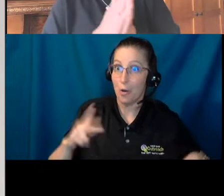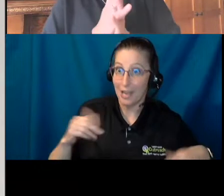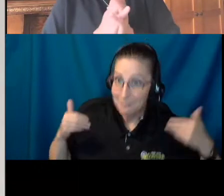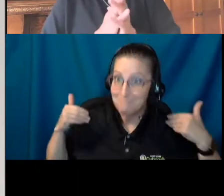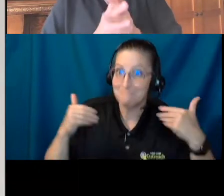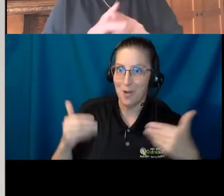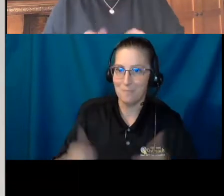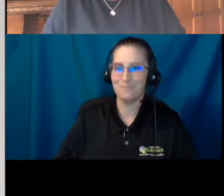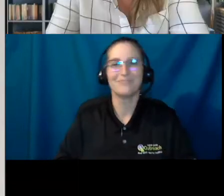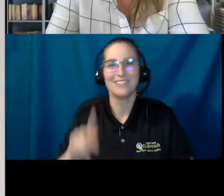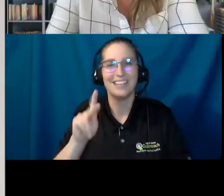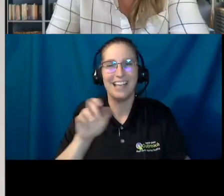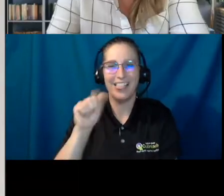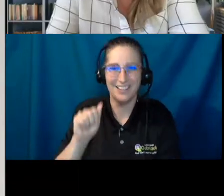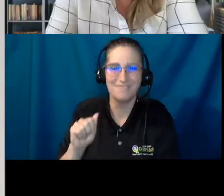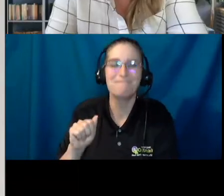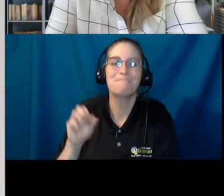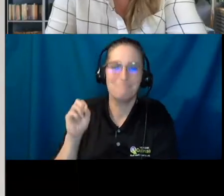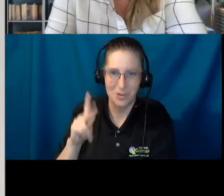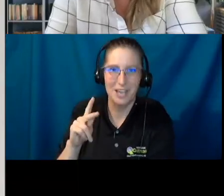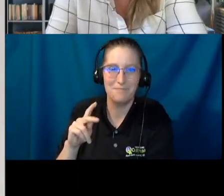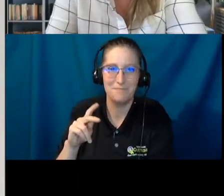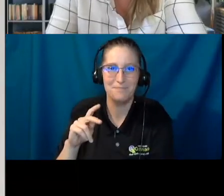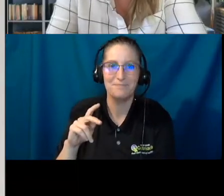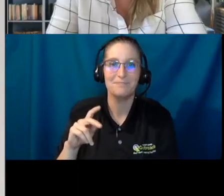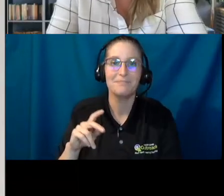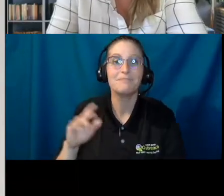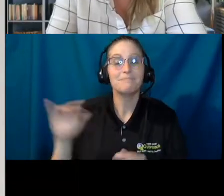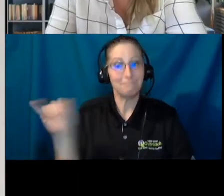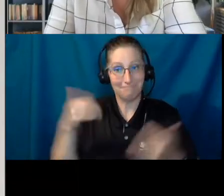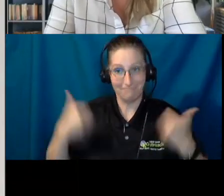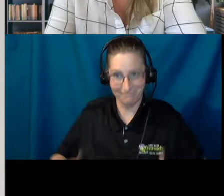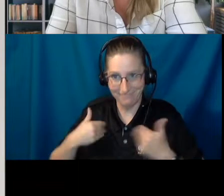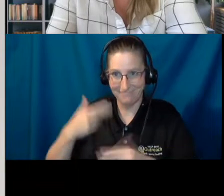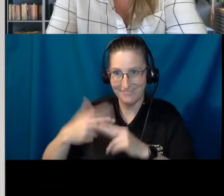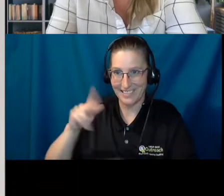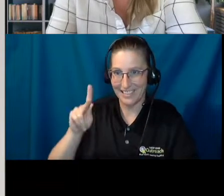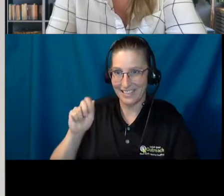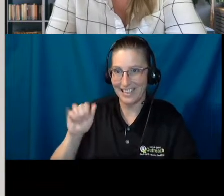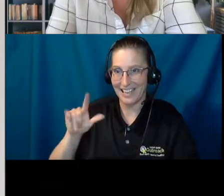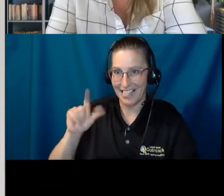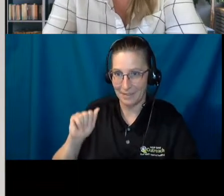Kayla Coburn: Okay. So as said, I'm Kayla. And this is a picture of me and Julie at